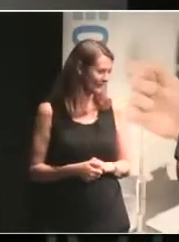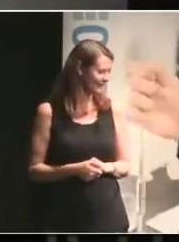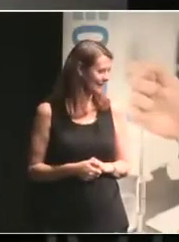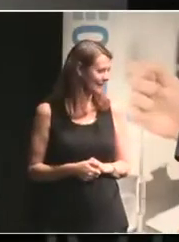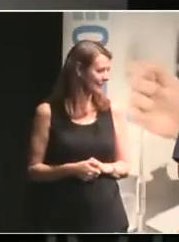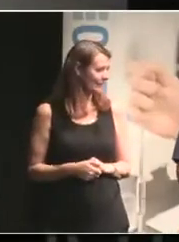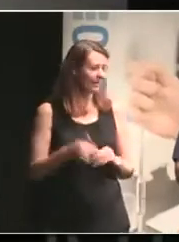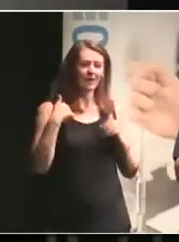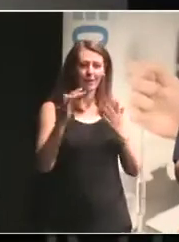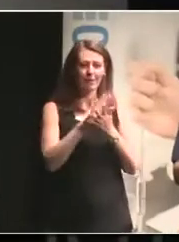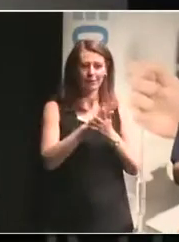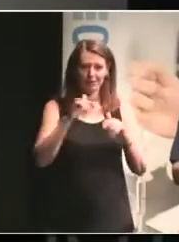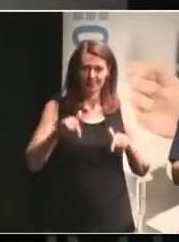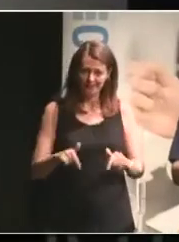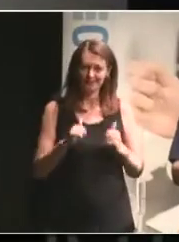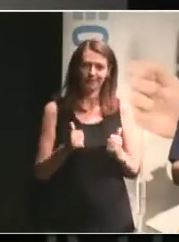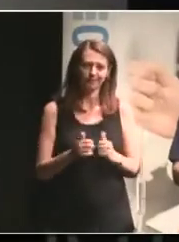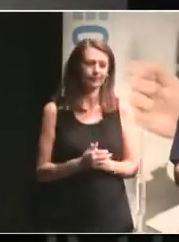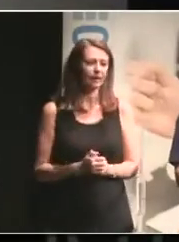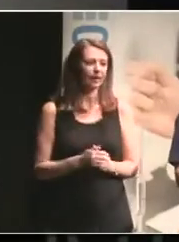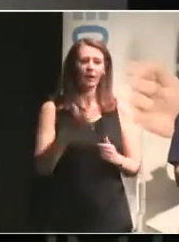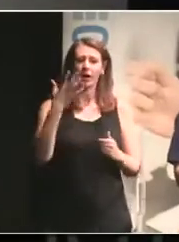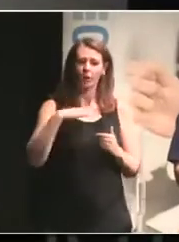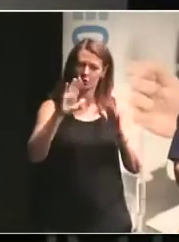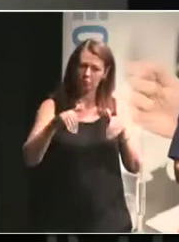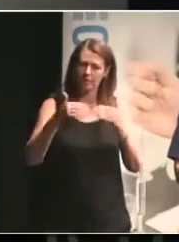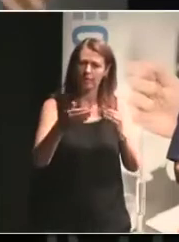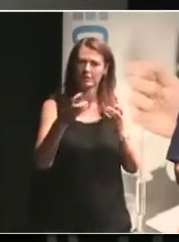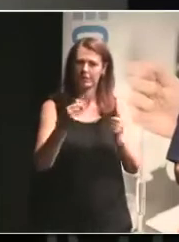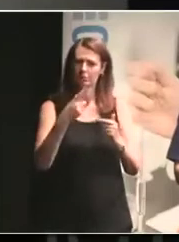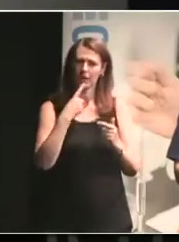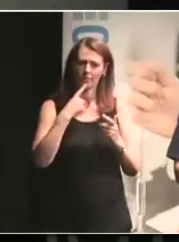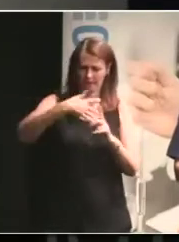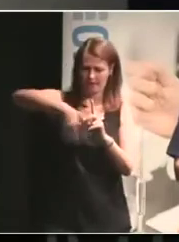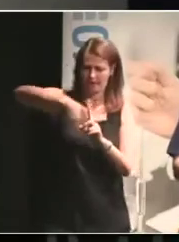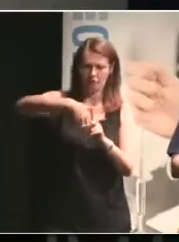I’m happy to be here and I do want to provide some kind of a background on green chemistry.